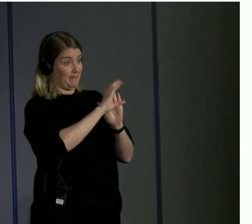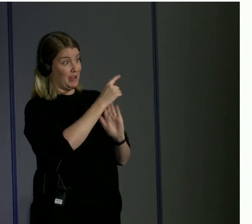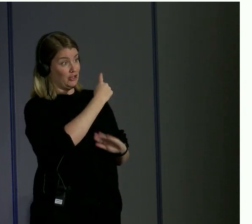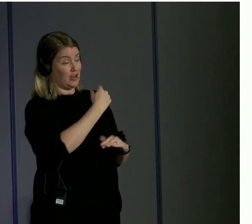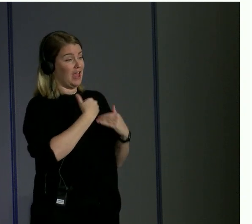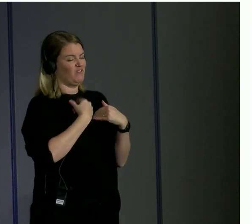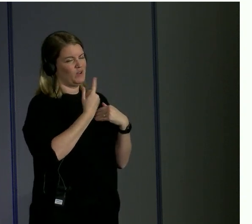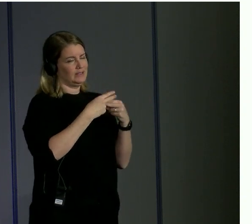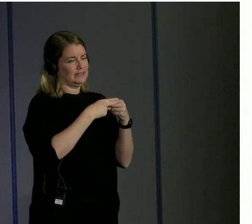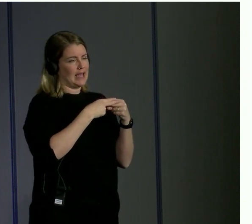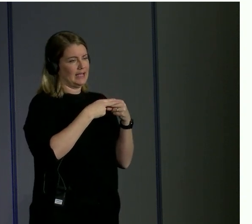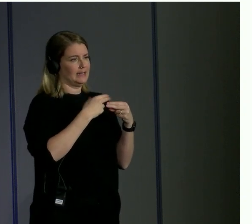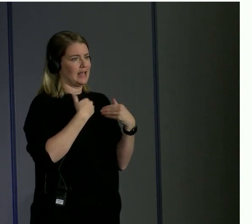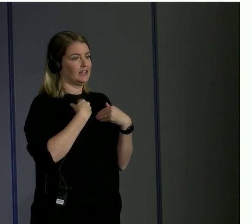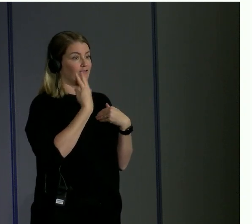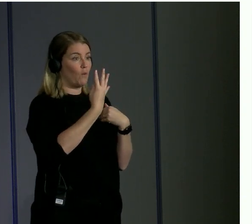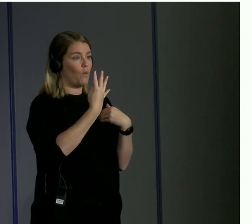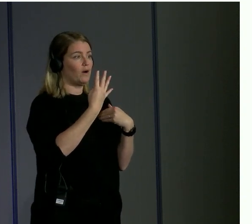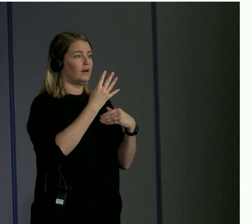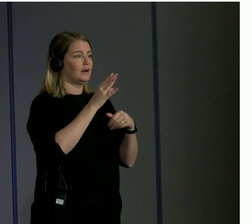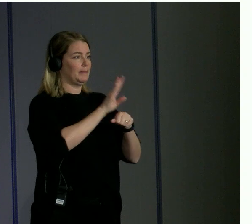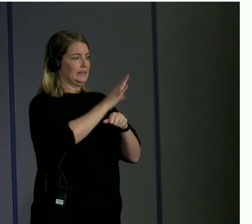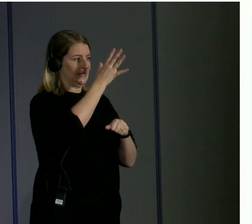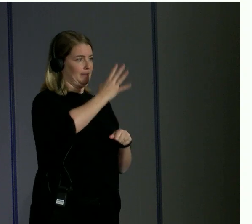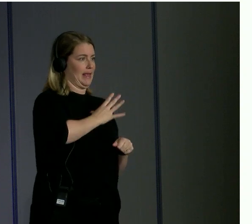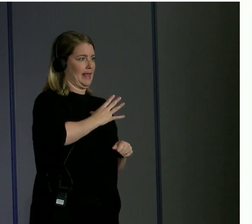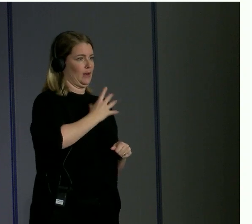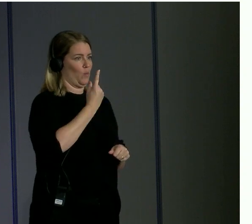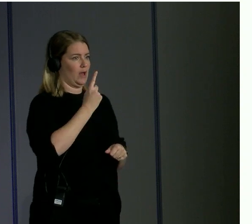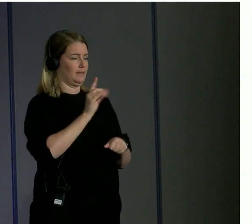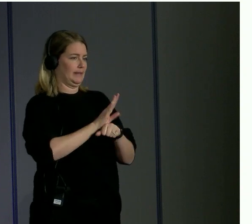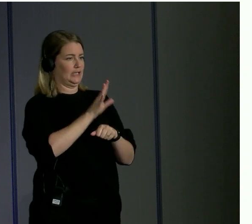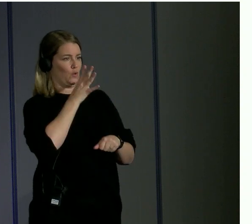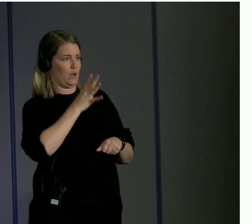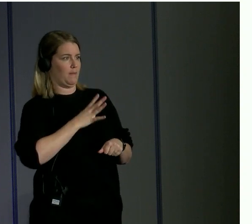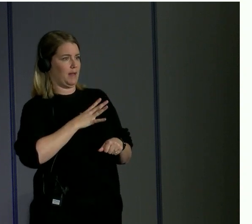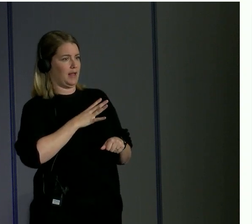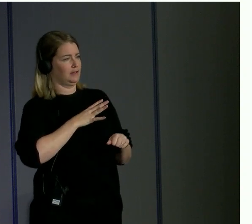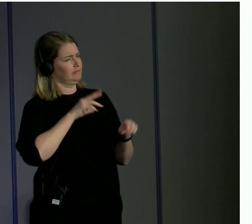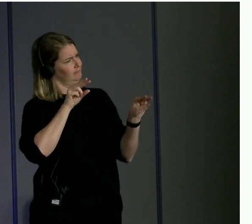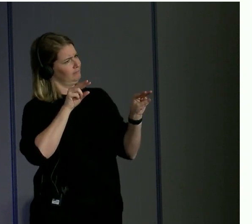a slide that has 4 businessmen and a business woman all staring inquisitively at the screen